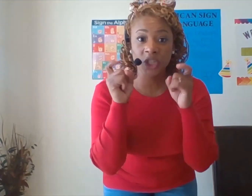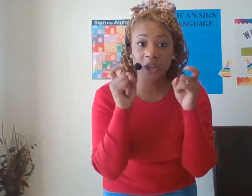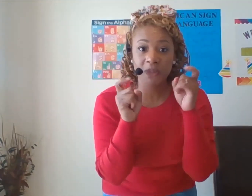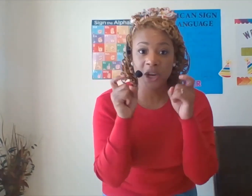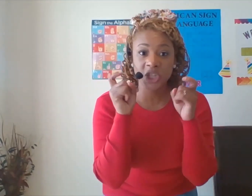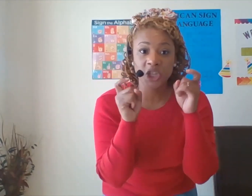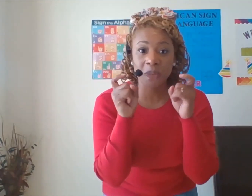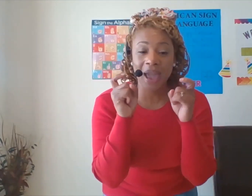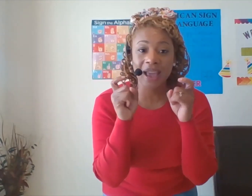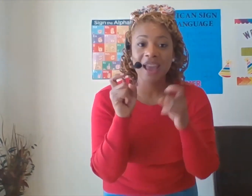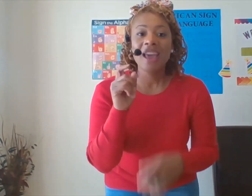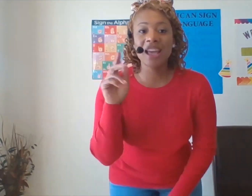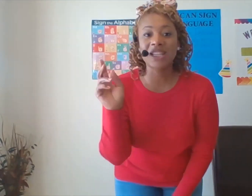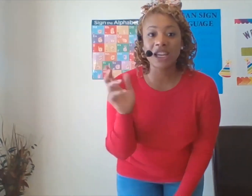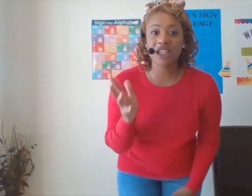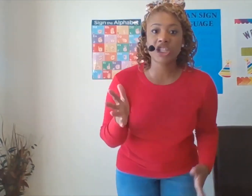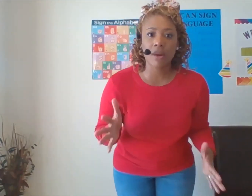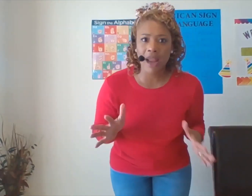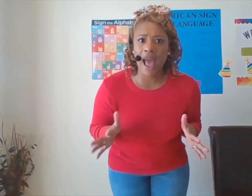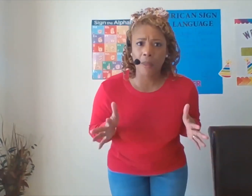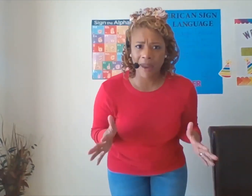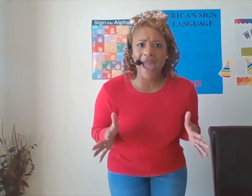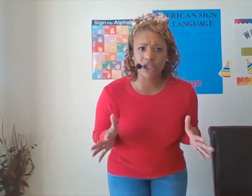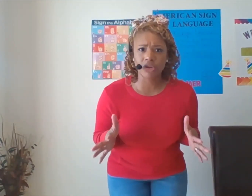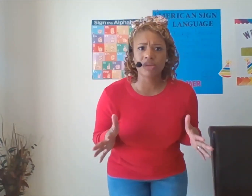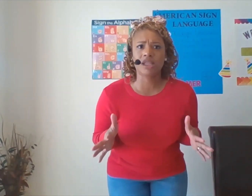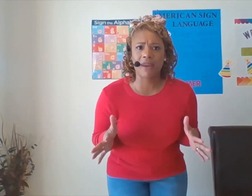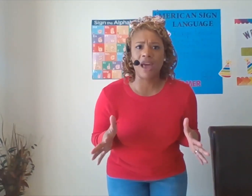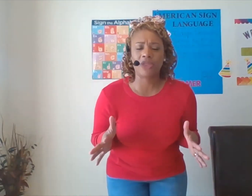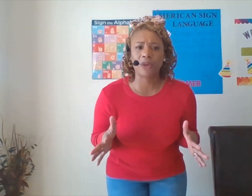expression you make it's going to determine how bad you need the bathroom